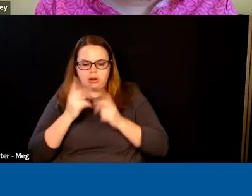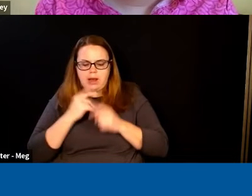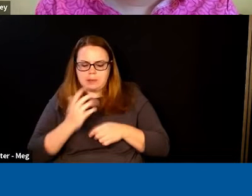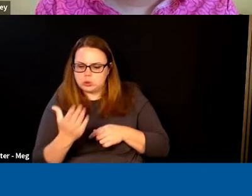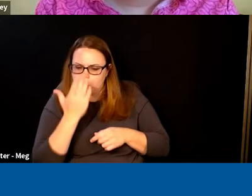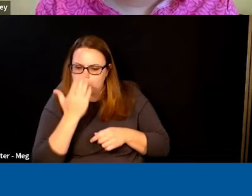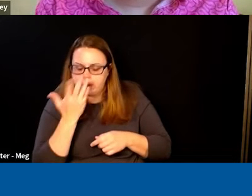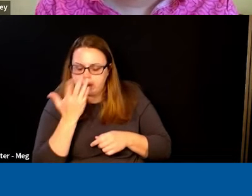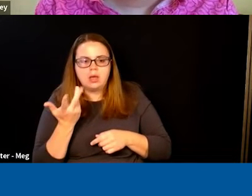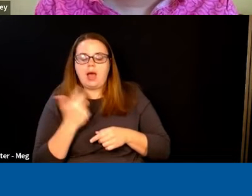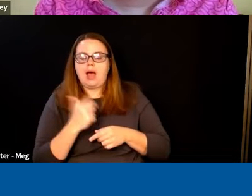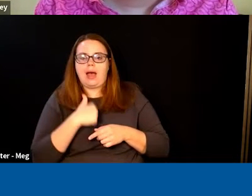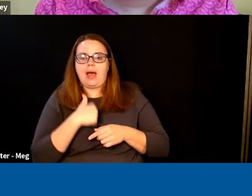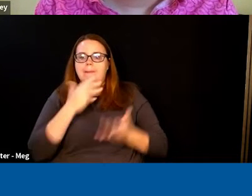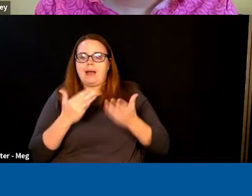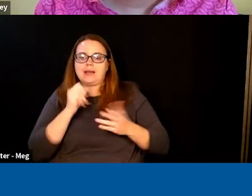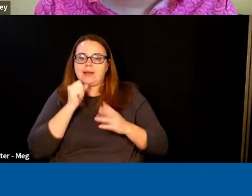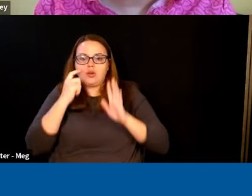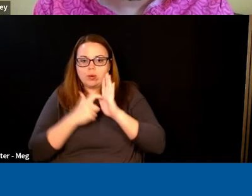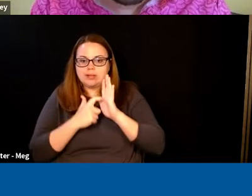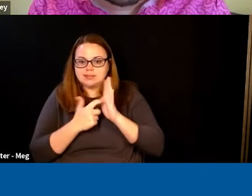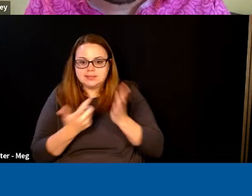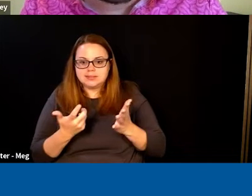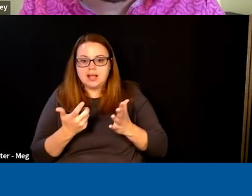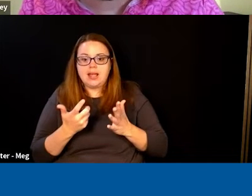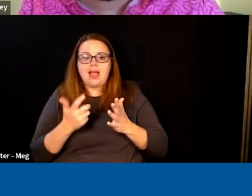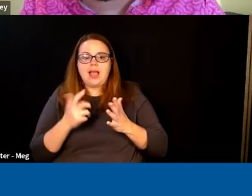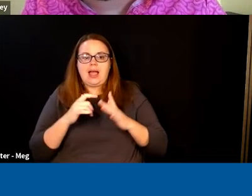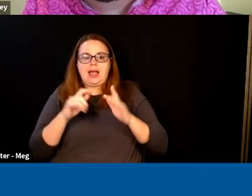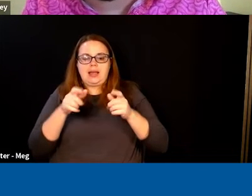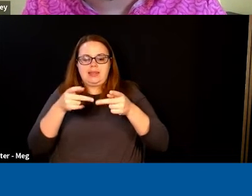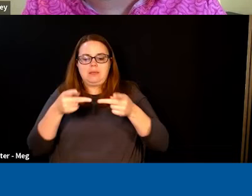and you know, the placeholder doesn't look quite so placeholder-y anymore.